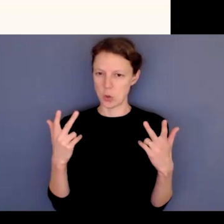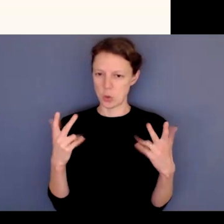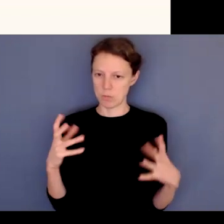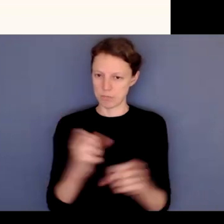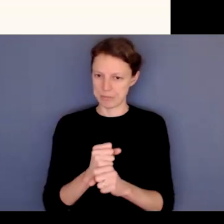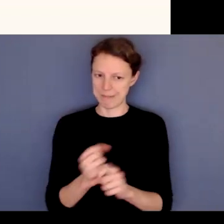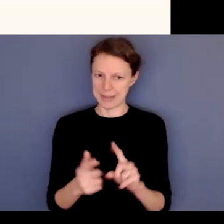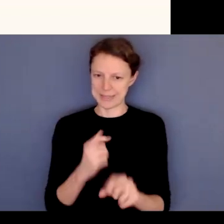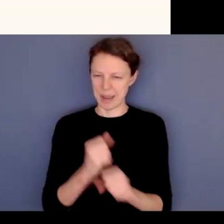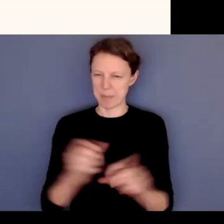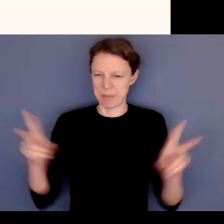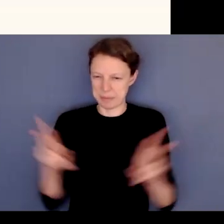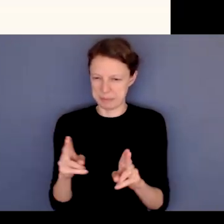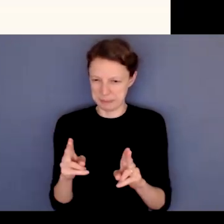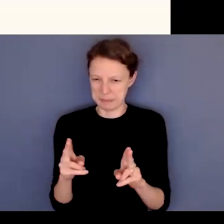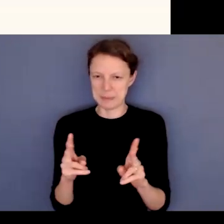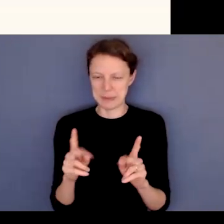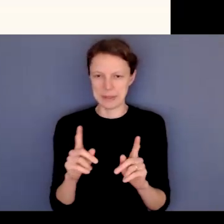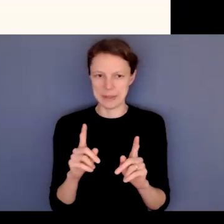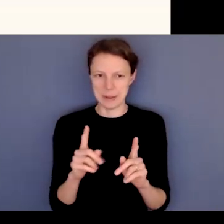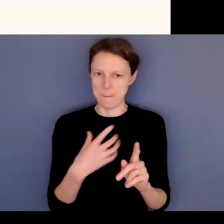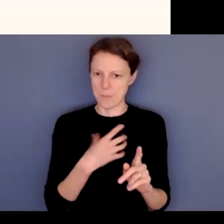I've trimmed it down a bit. A more serious example than our